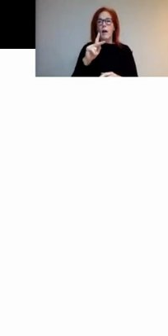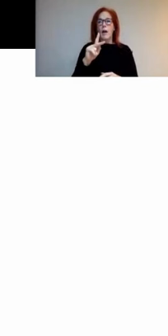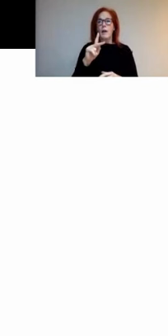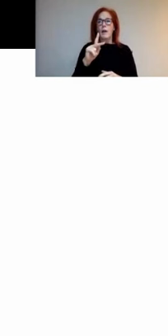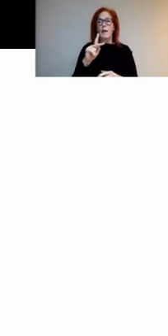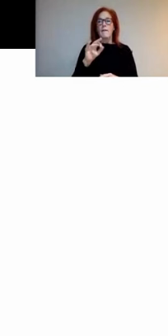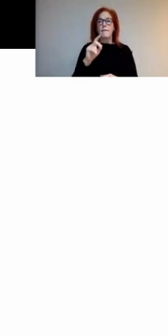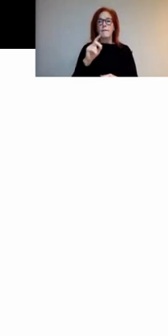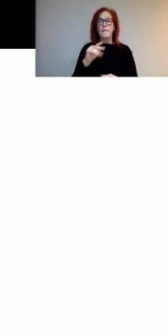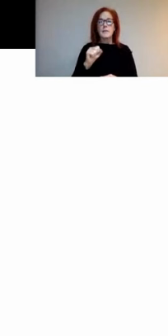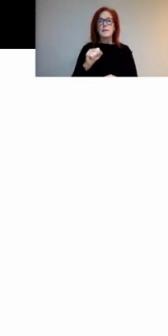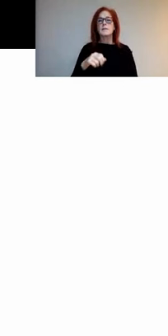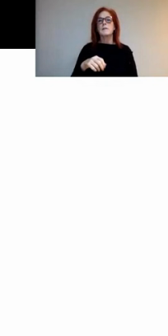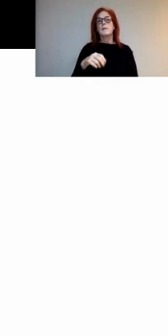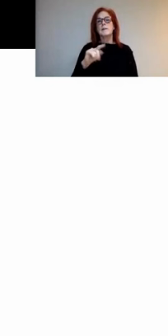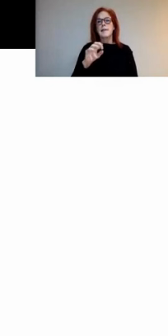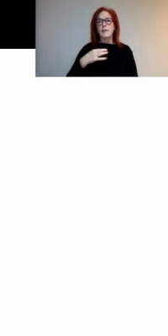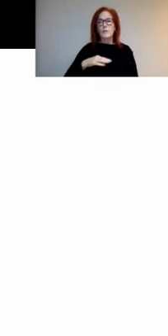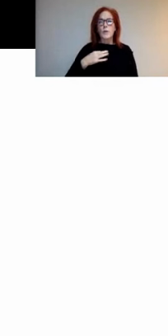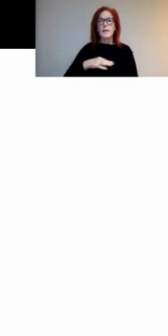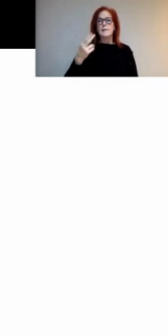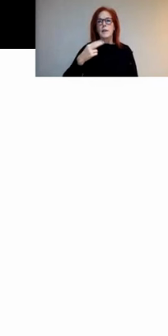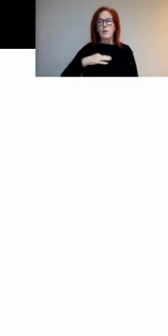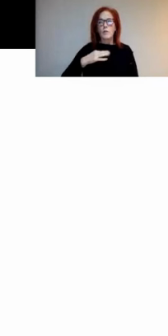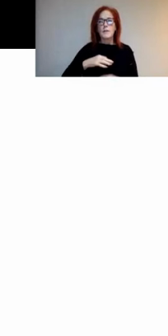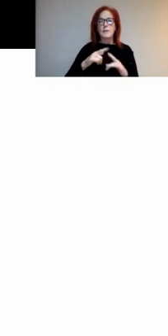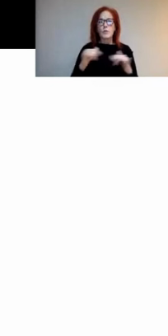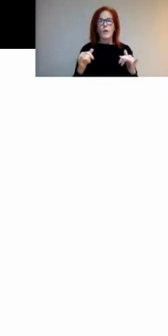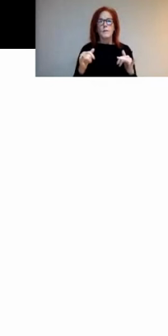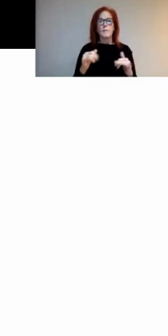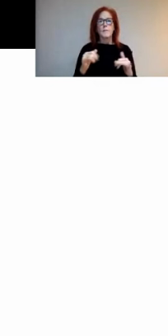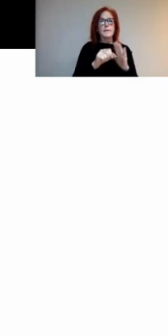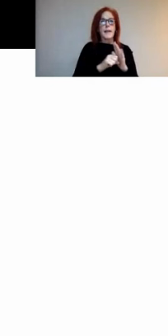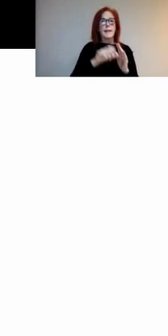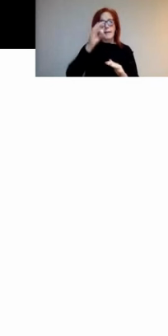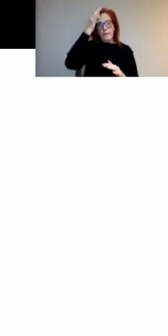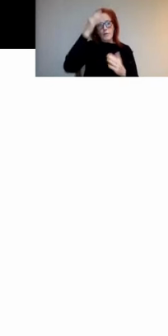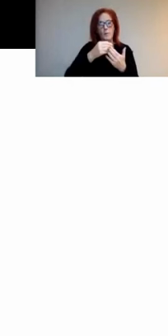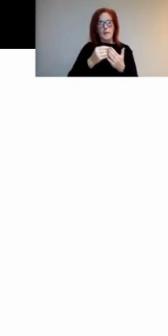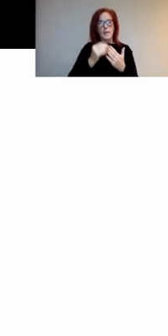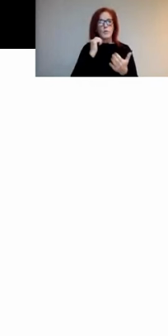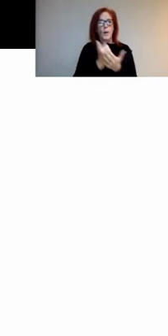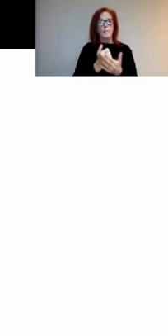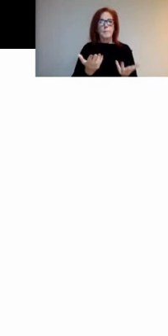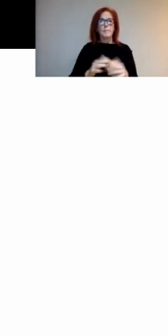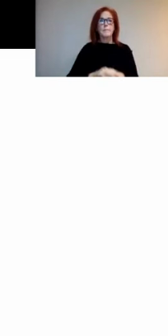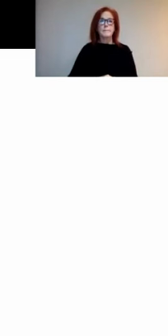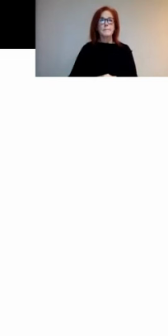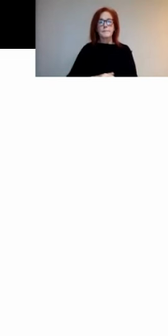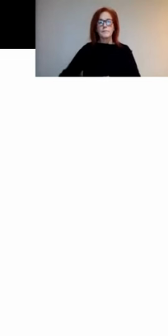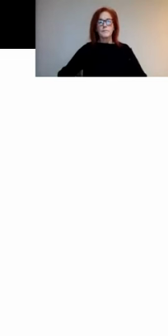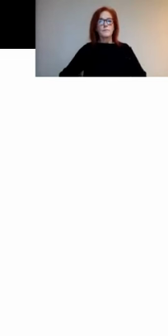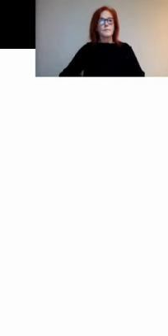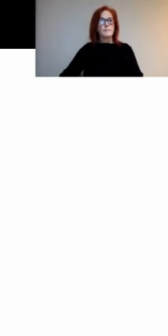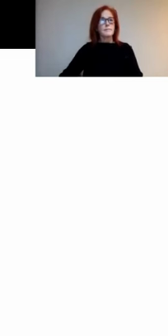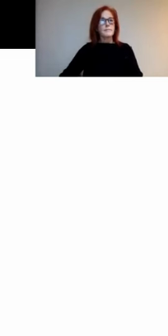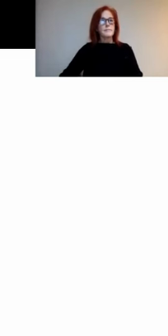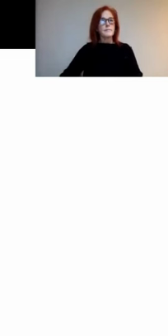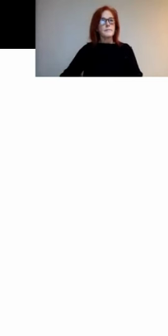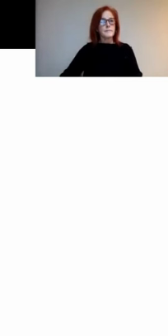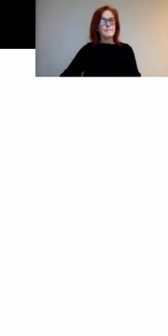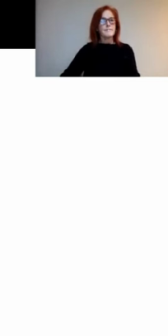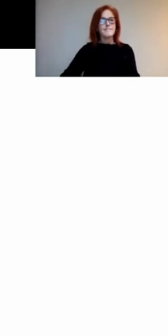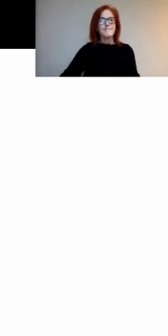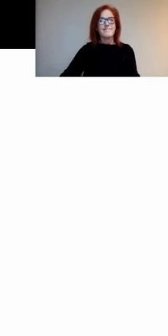12 units at 16th and Clark, and 20 units at Ohio streets. They're bungalow style homes so they are built for seniors and 30% will be people for physical disabilities. It's about 6080 in rent plus utilities. They'll all be the same. Two bedroom, 1 bathroom, single car garage.